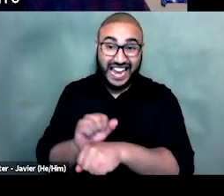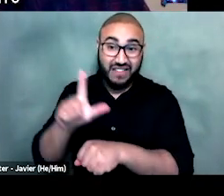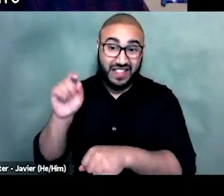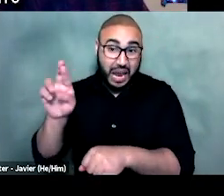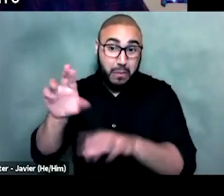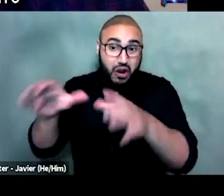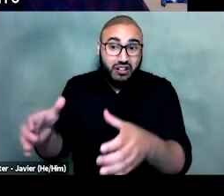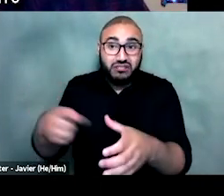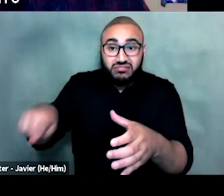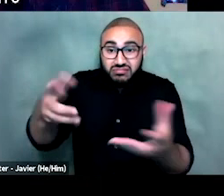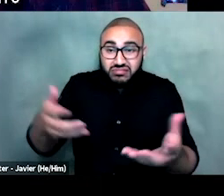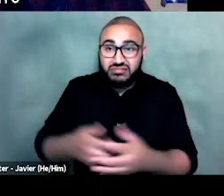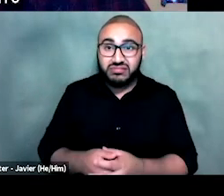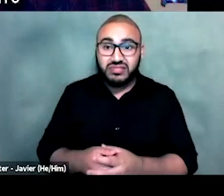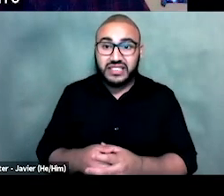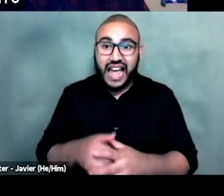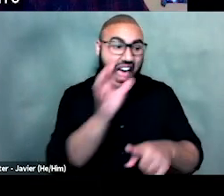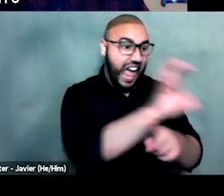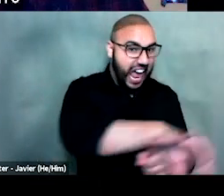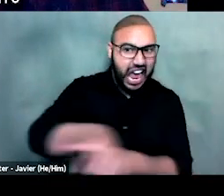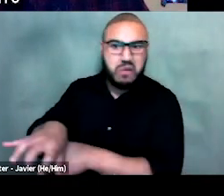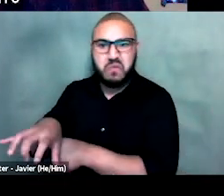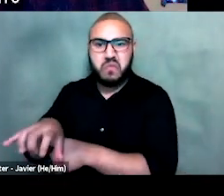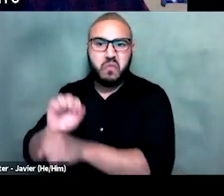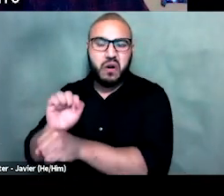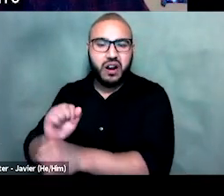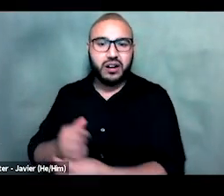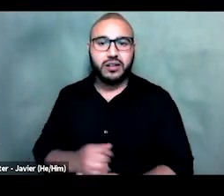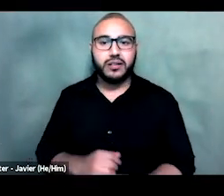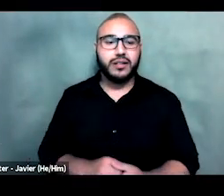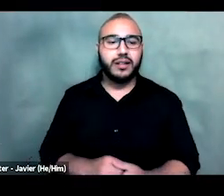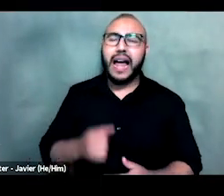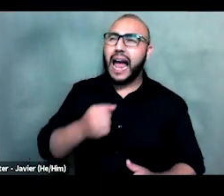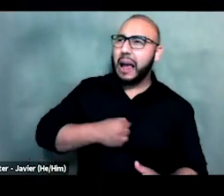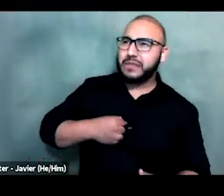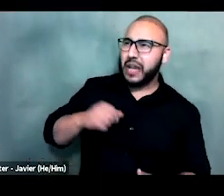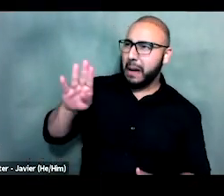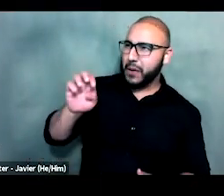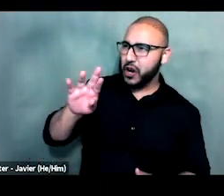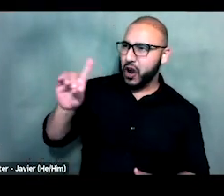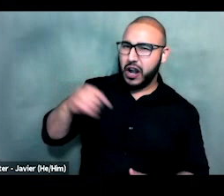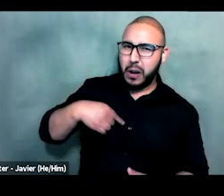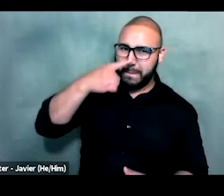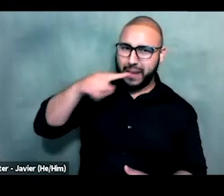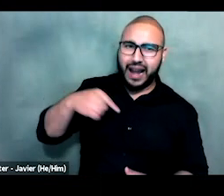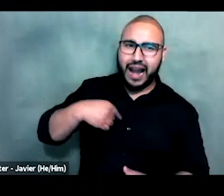population. slave labor population. Nileen Clark: Sorry, Bernard, can I just interrupt you for a minute? Your internet